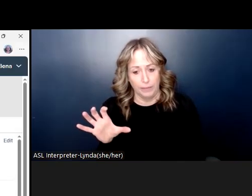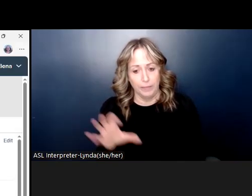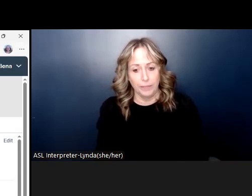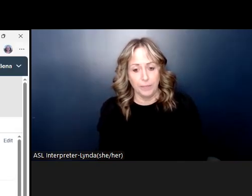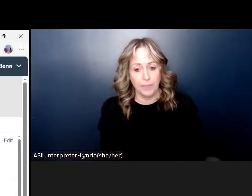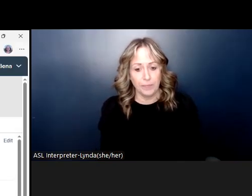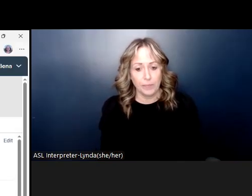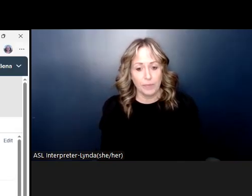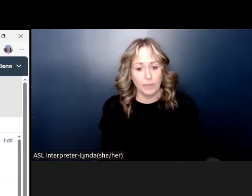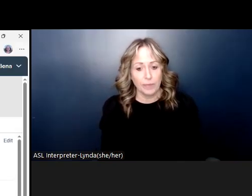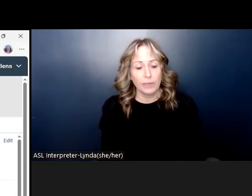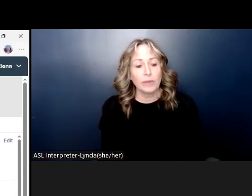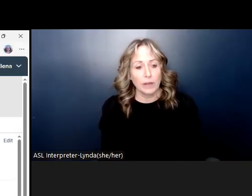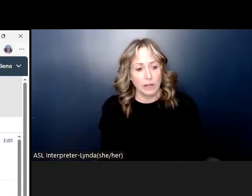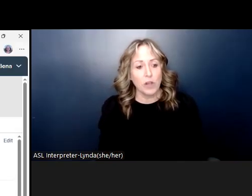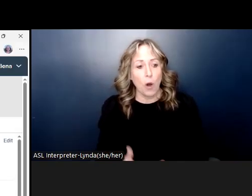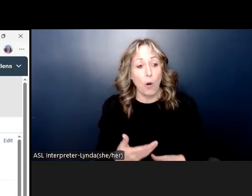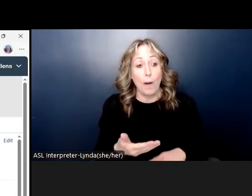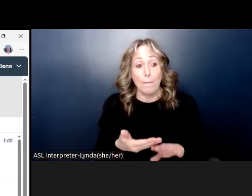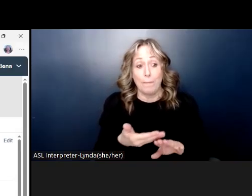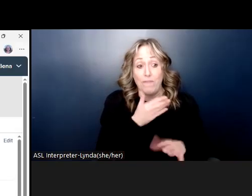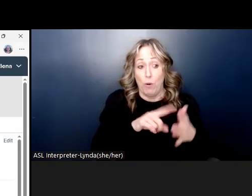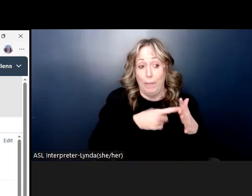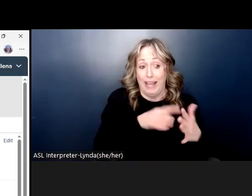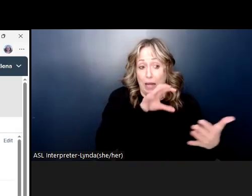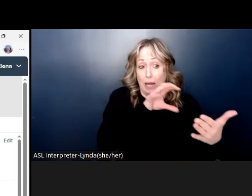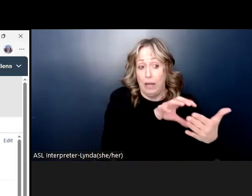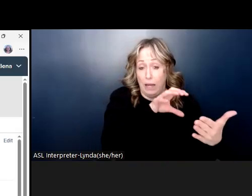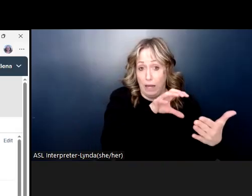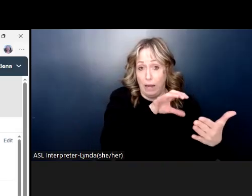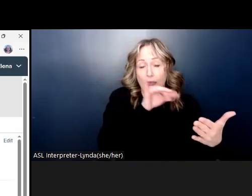So the Before you Begin section will have the, security disclosures here.